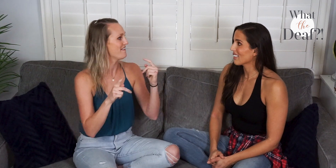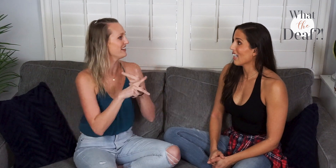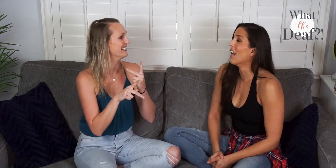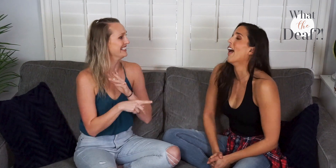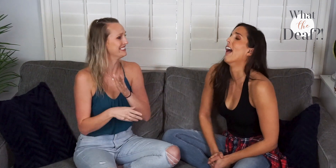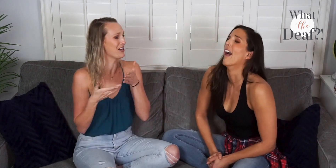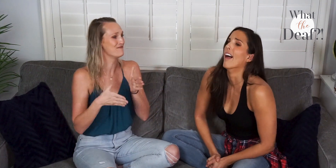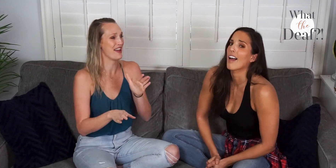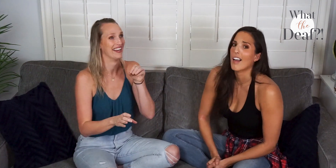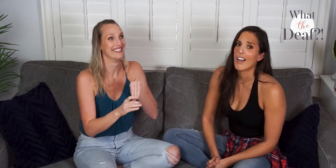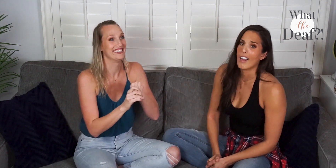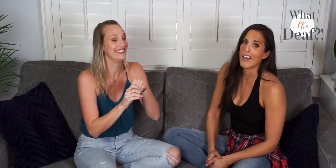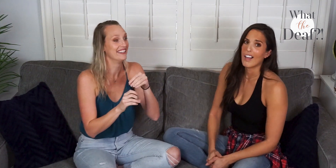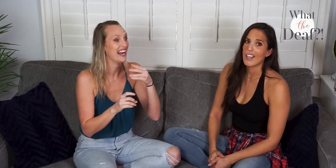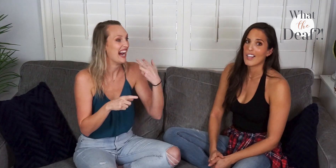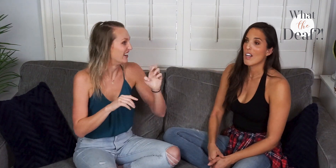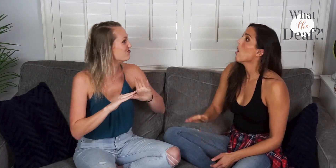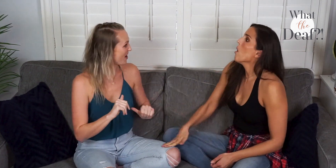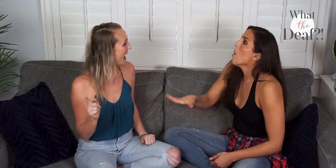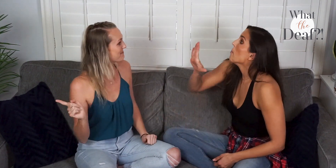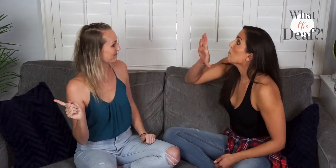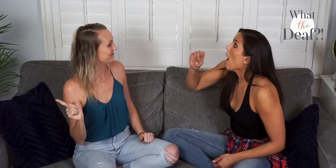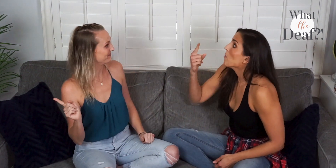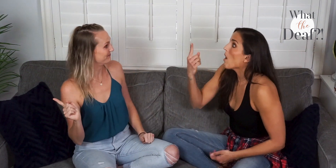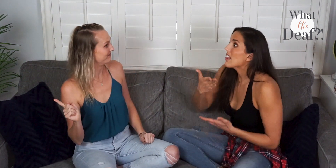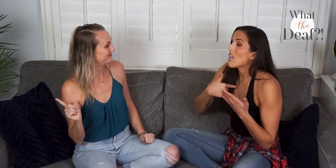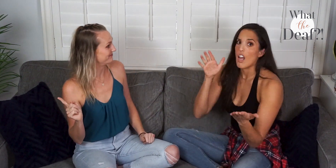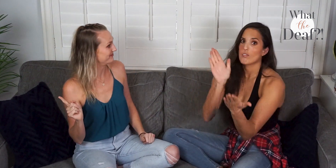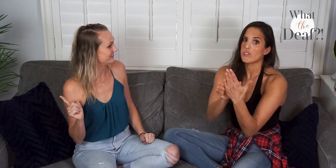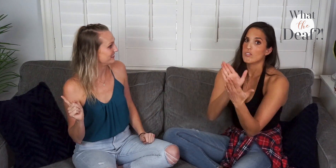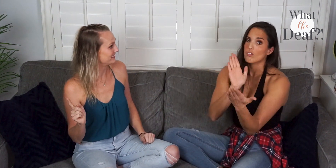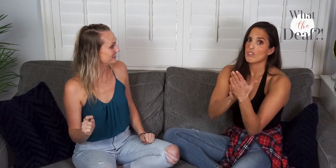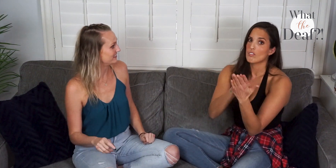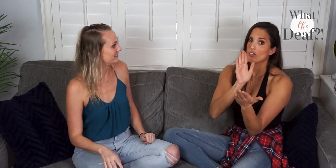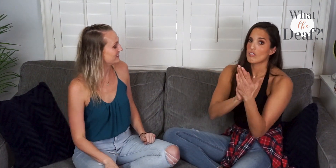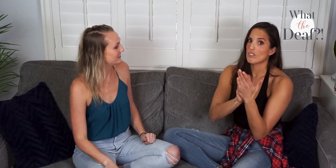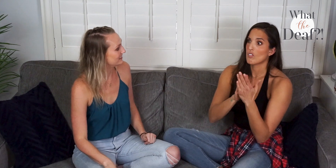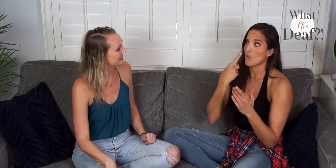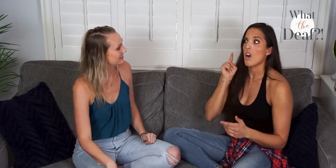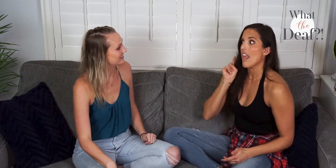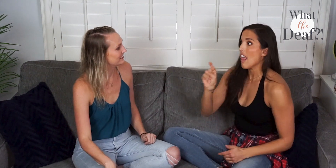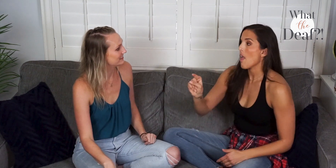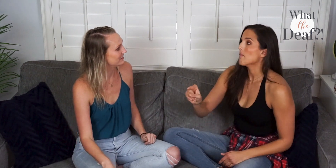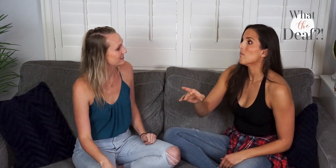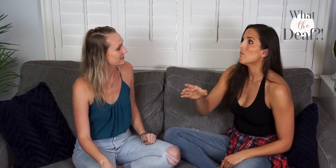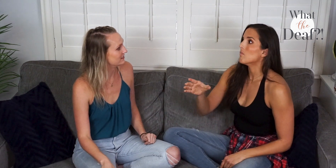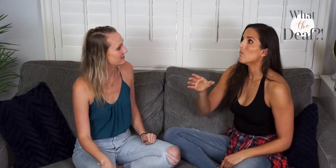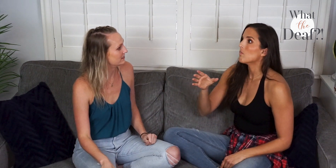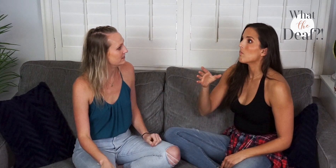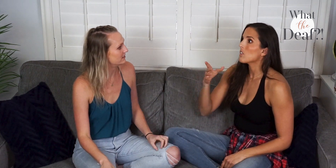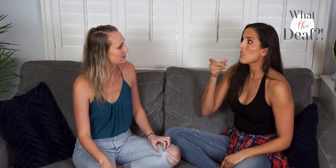to figure out his way in and he swam. Wait, but one thing I give him mad props for,